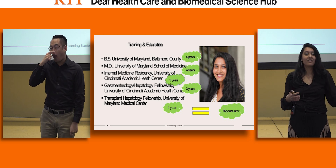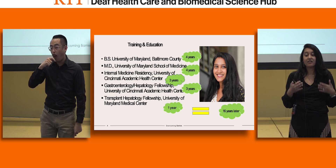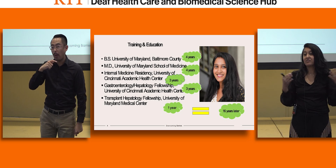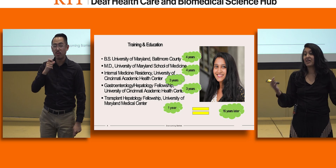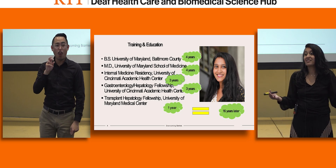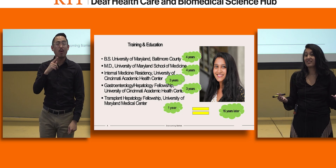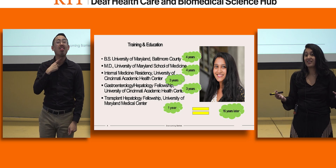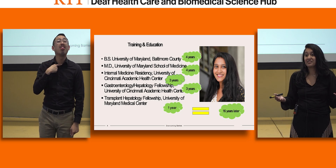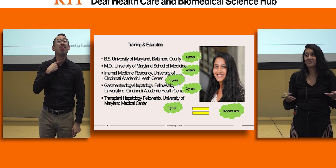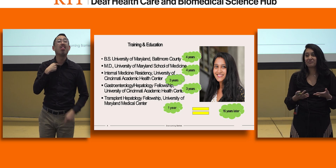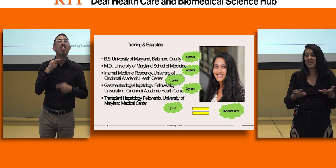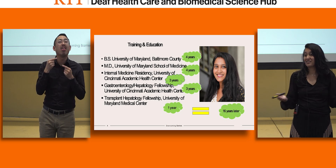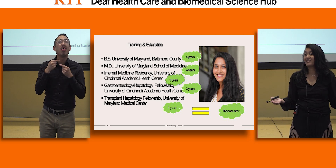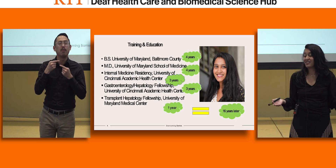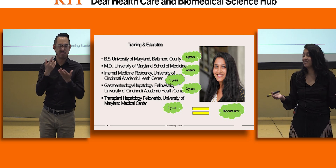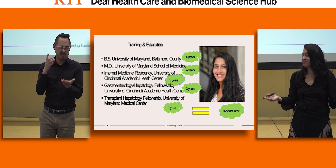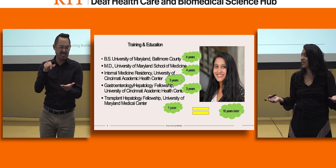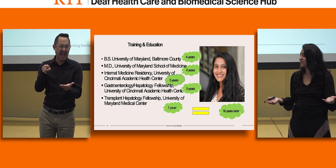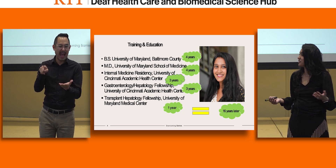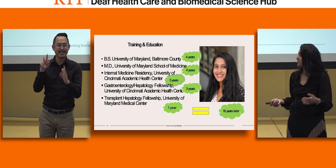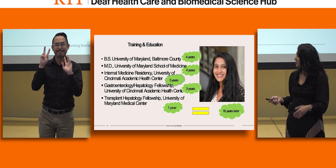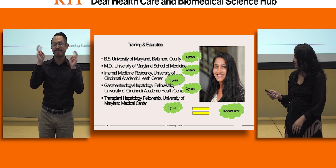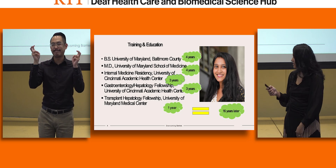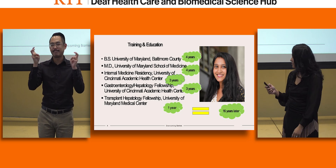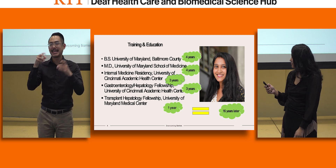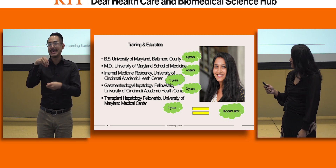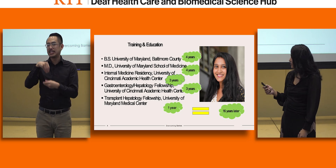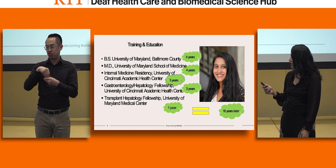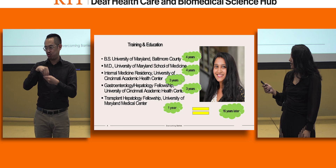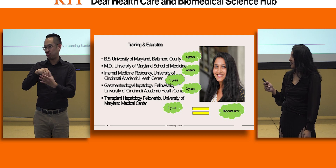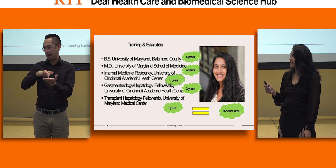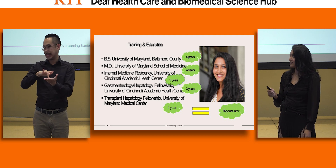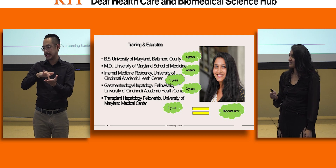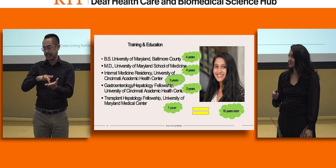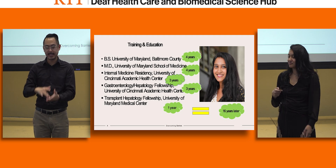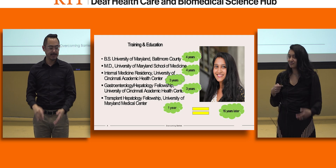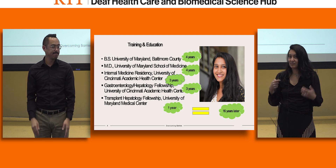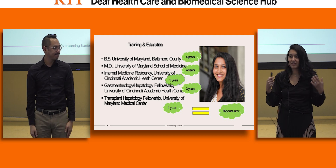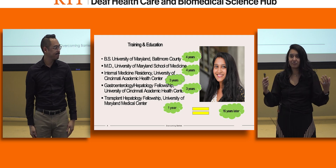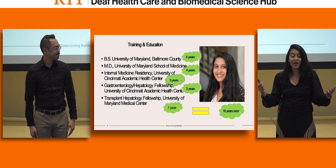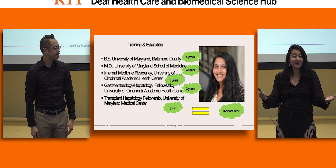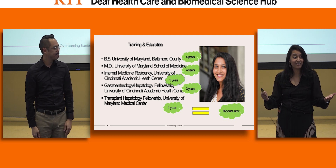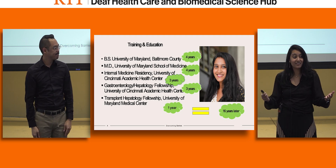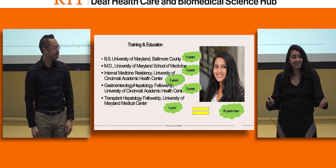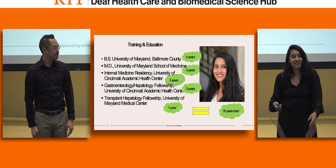that's the kind of medicine that internists practice.